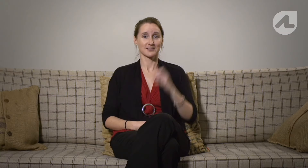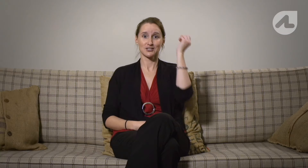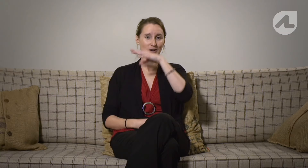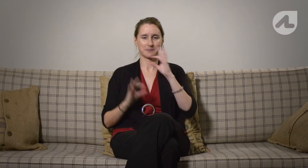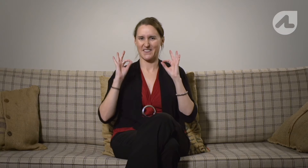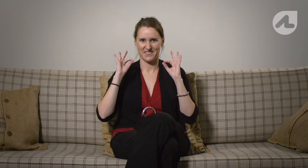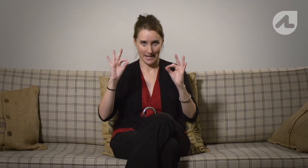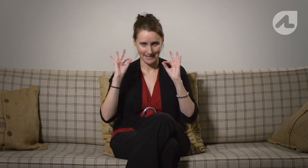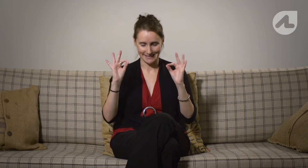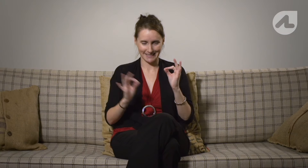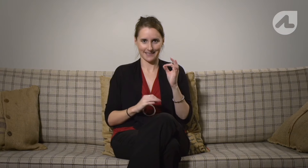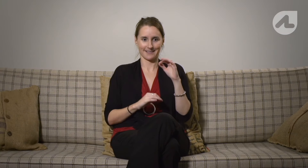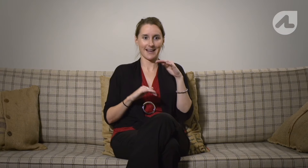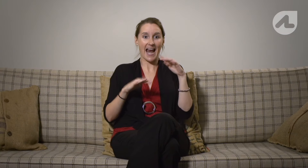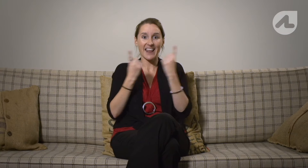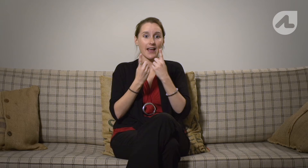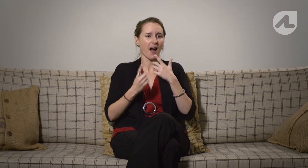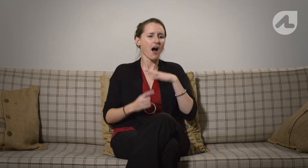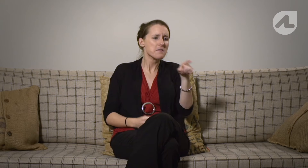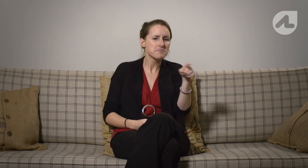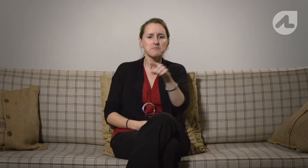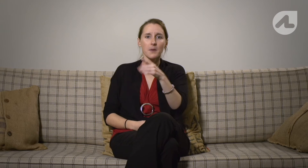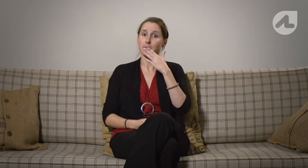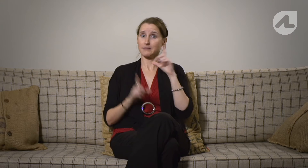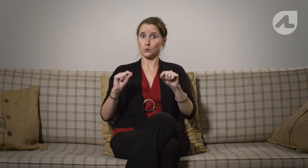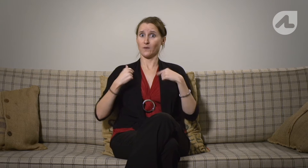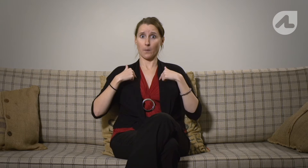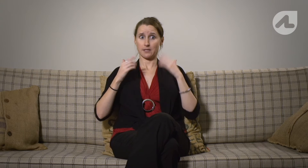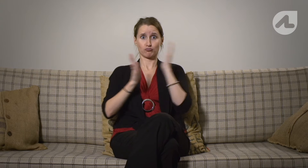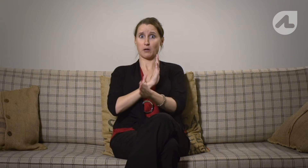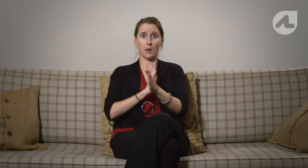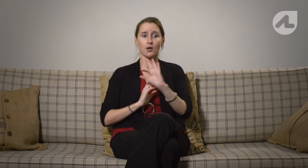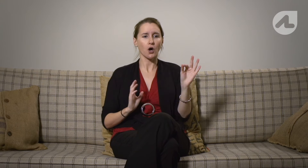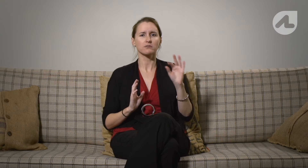Oh Jarrod's been fantastic. Anything, anything, he will do it for me.